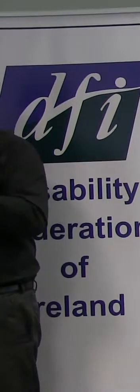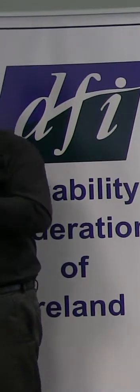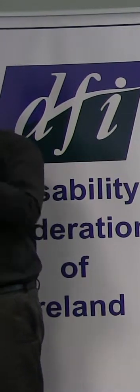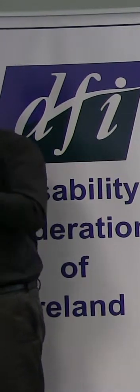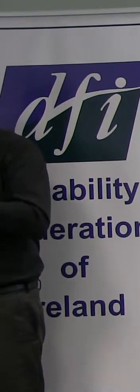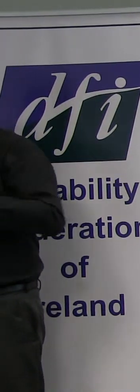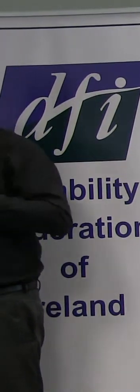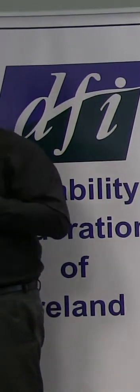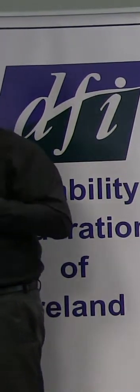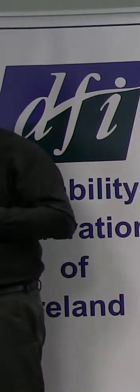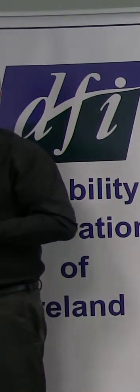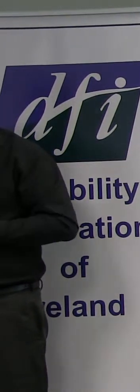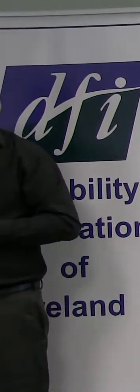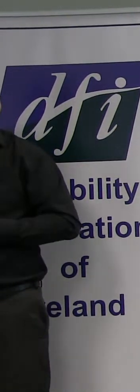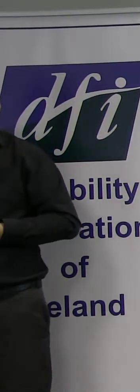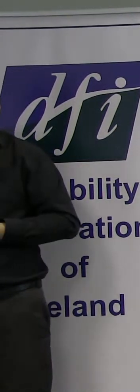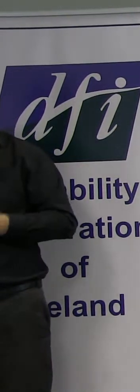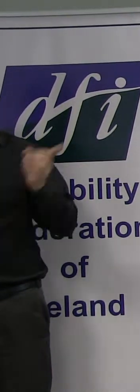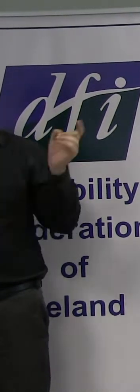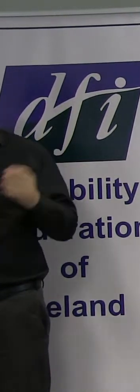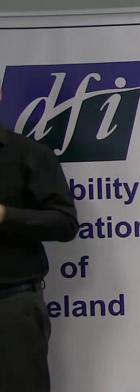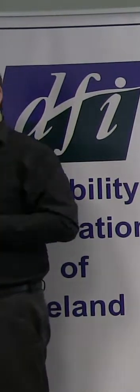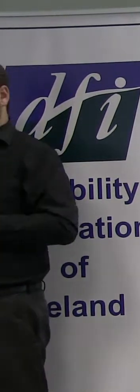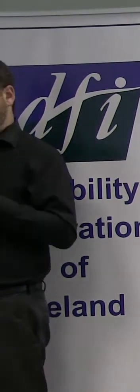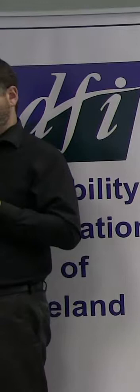we will carry out investigations for consider necessary and we are already doing